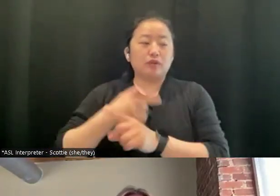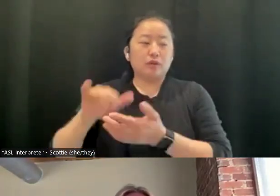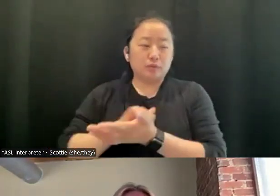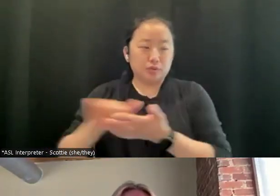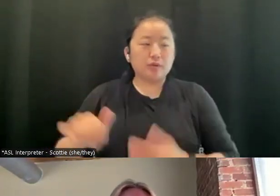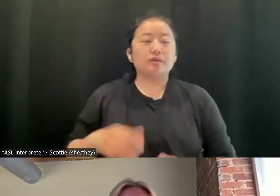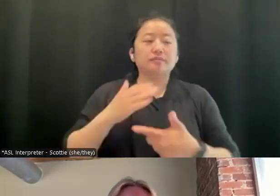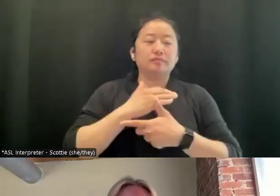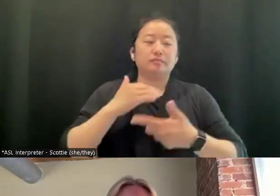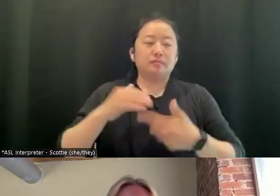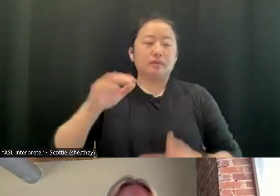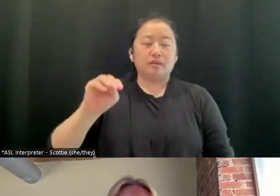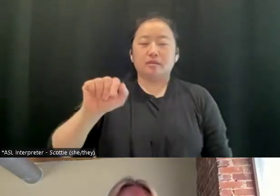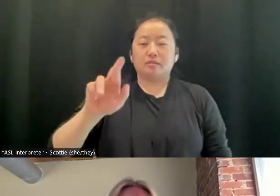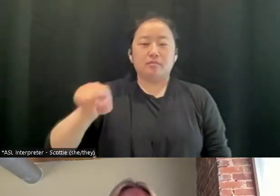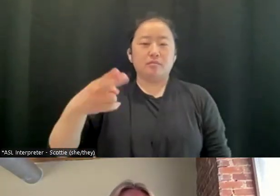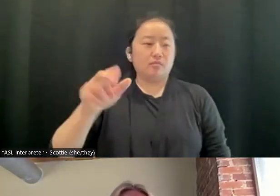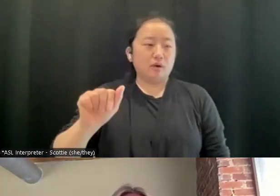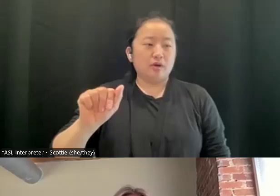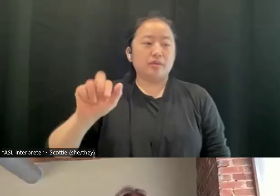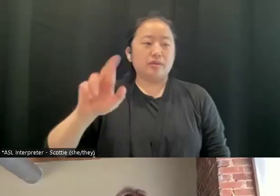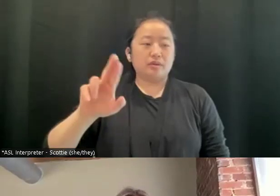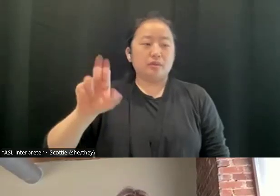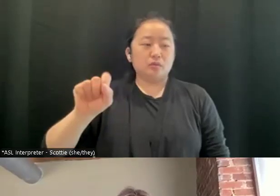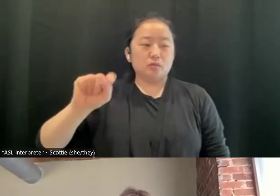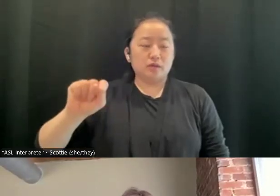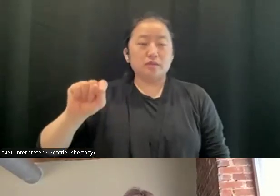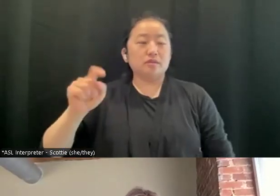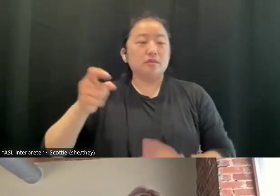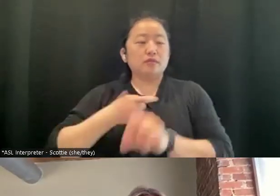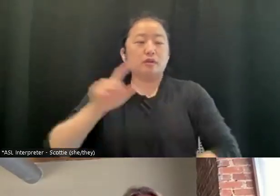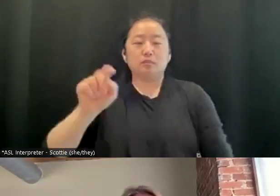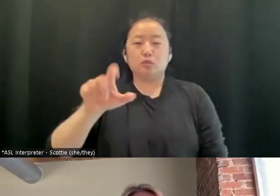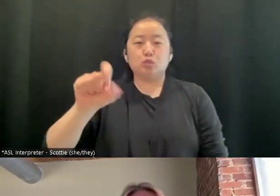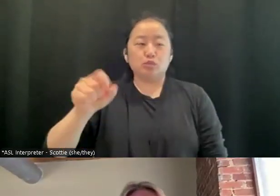Lee from the AT program in Utah. So welcome to the three of you.